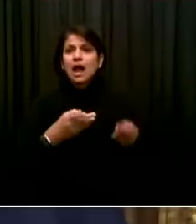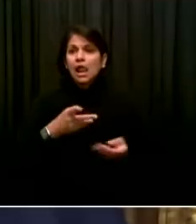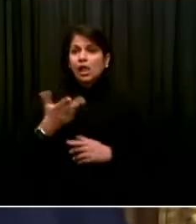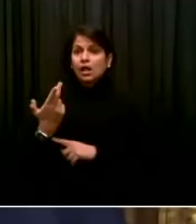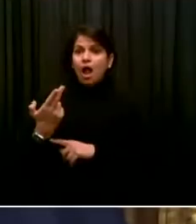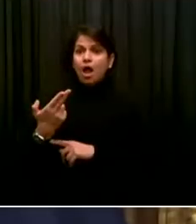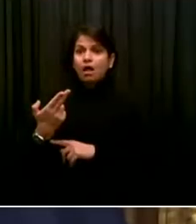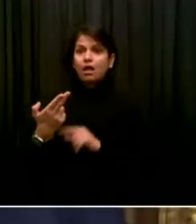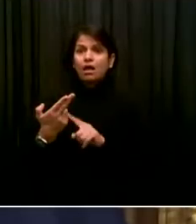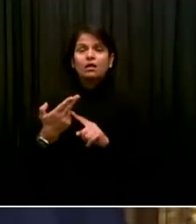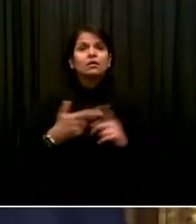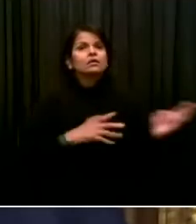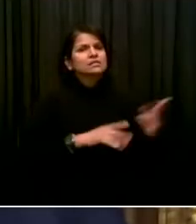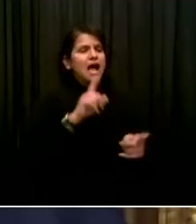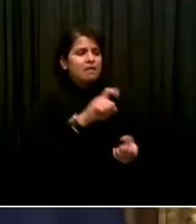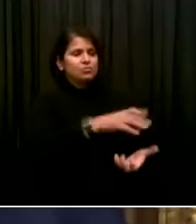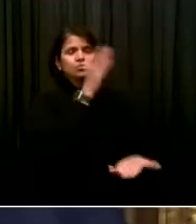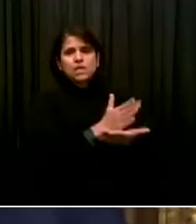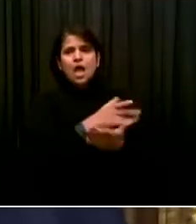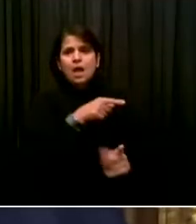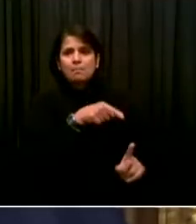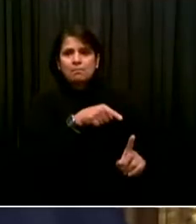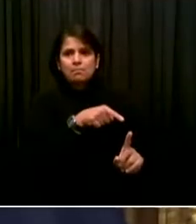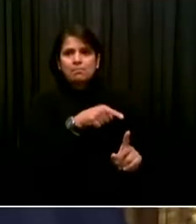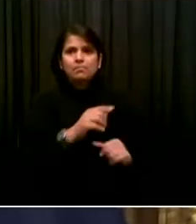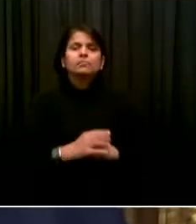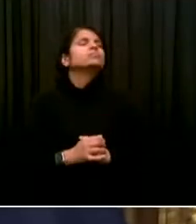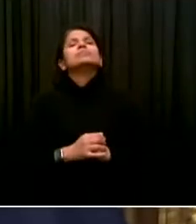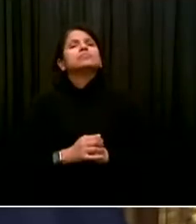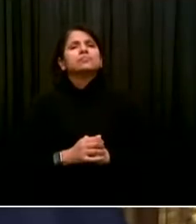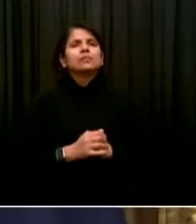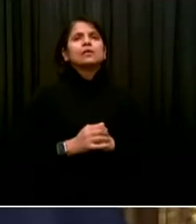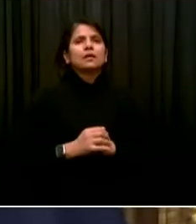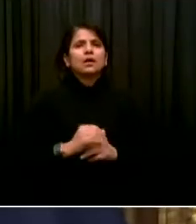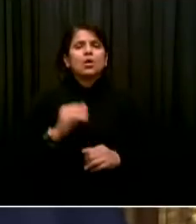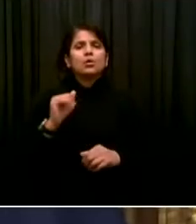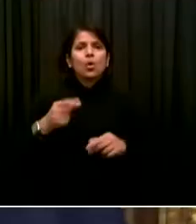THAT MUST END. WE MUST STOP OF